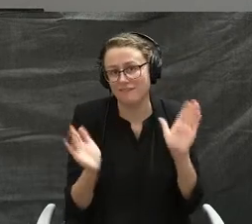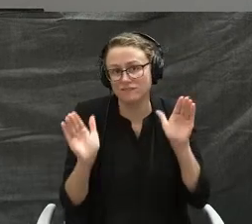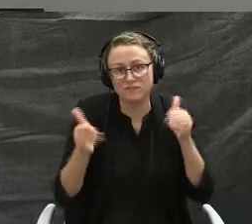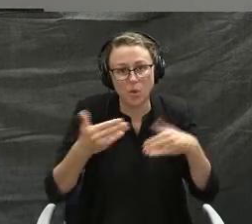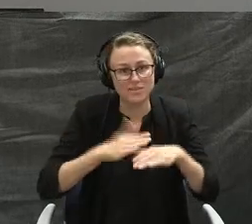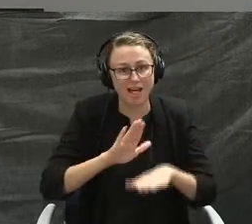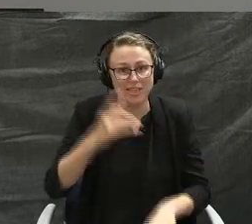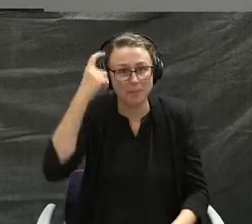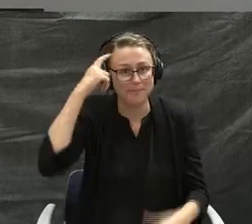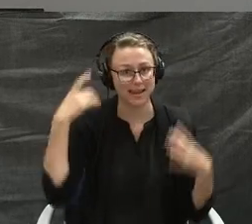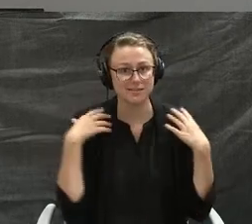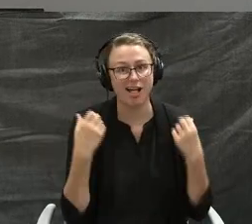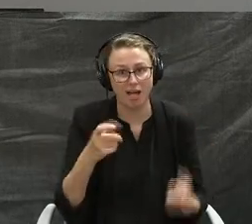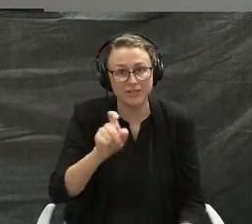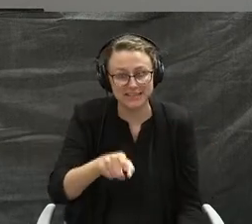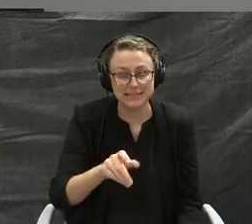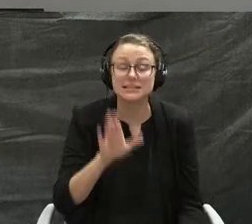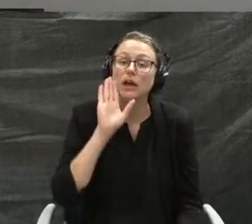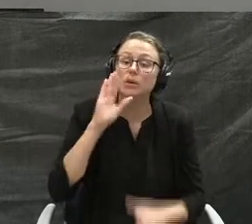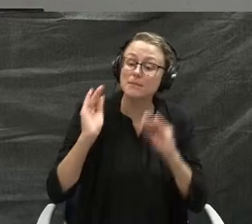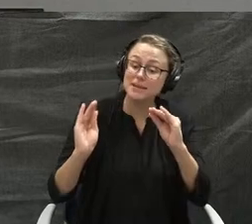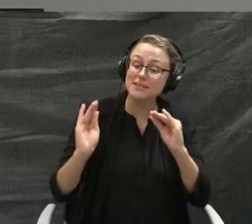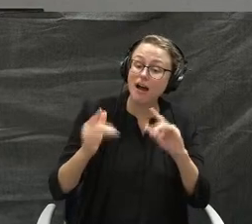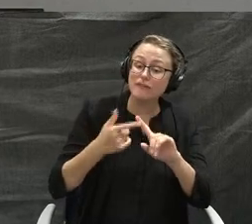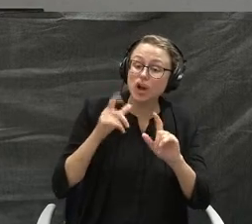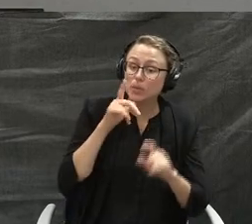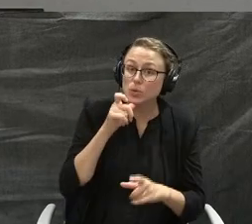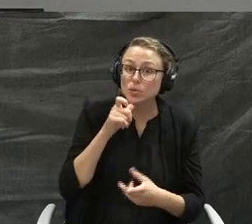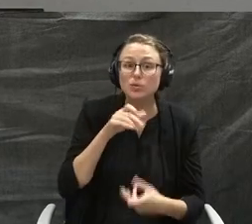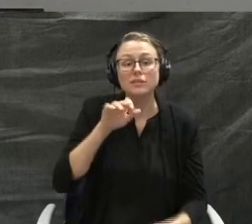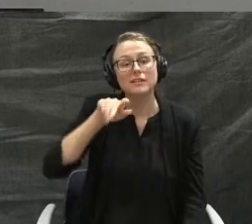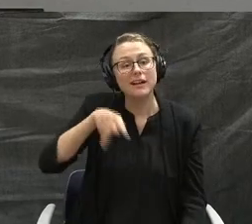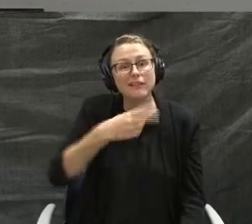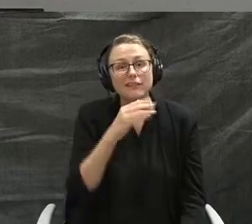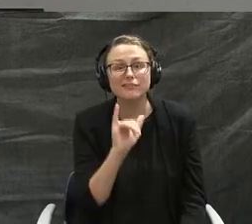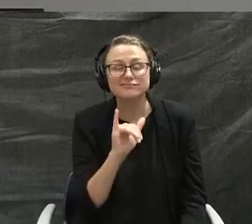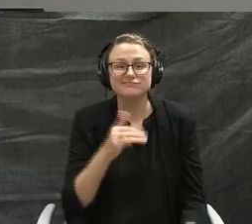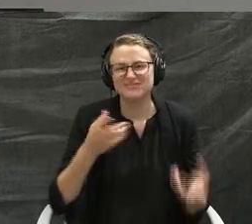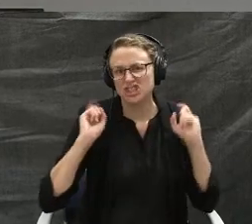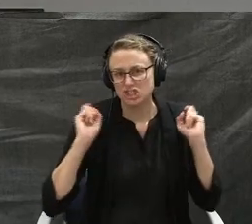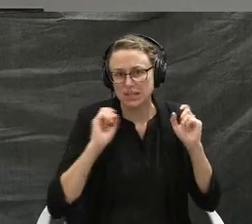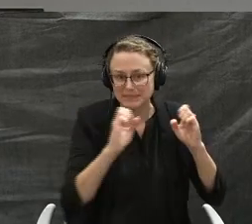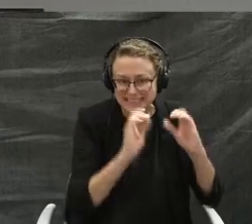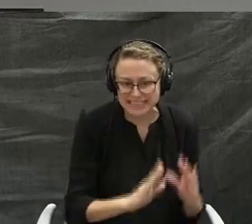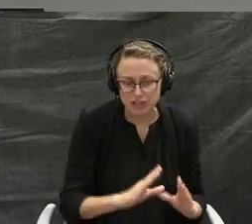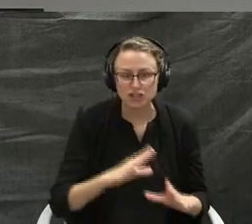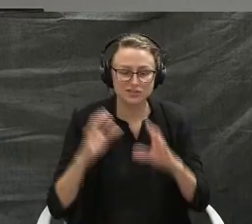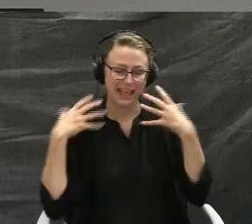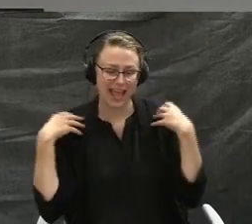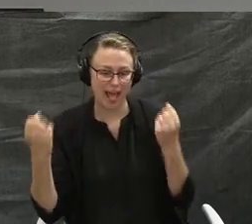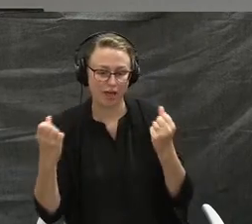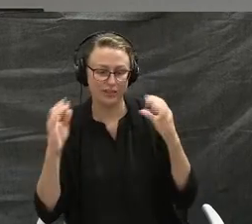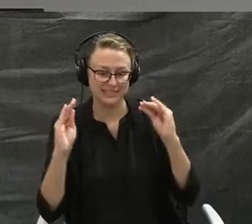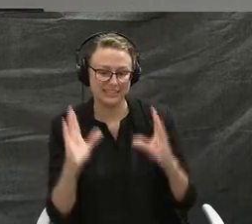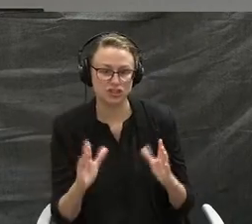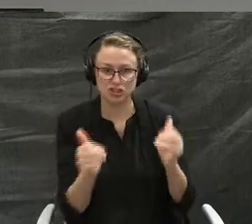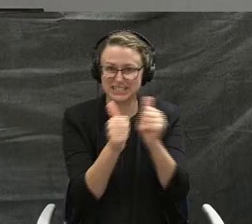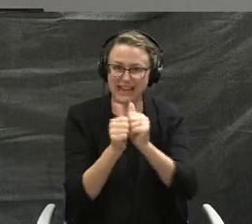that would be taught by a combination of the fire teachers and also the health teachers. And that was really important,